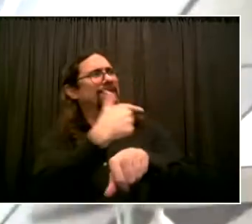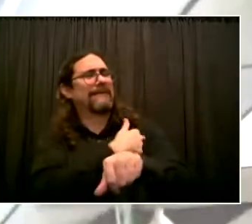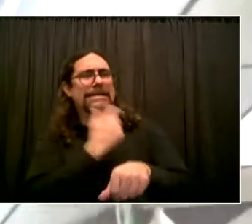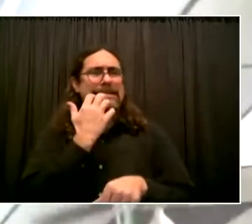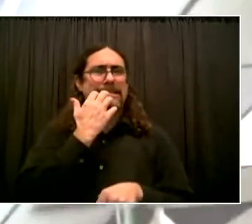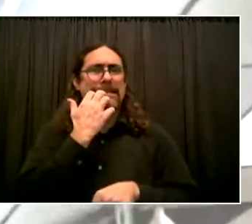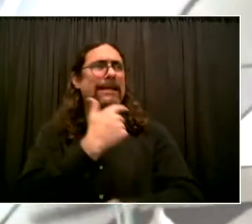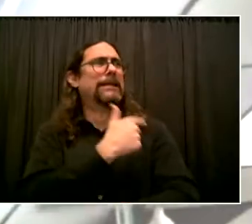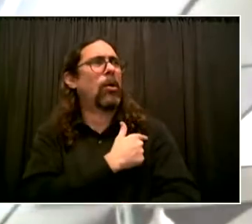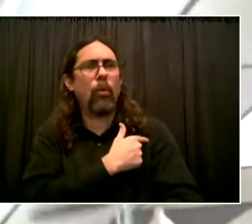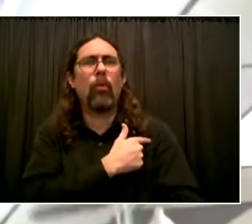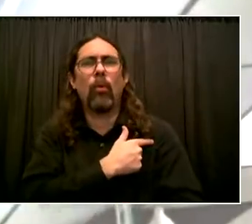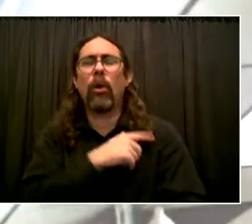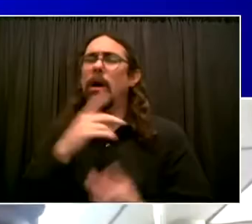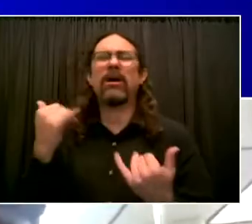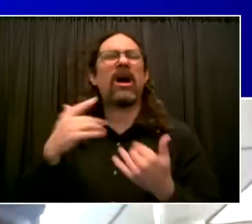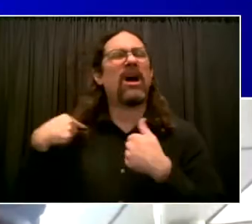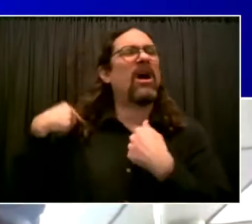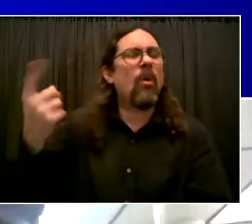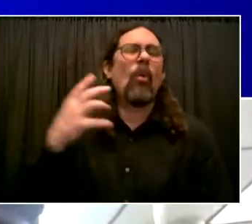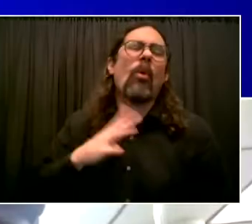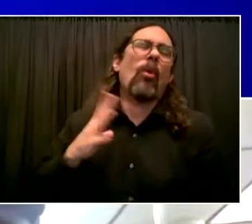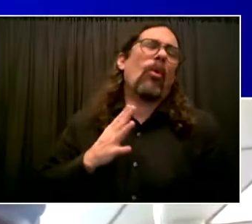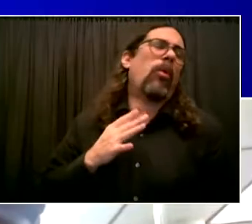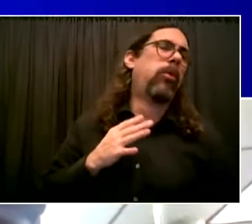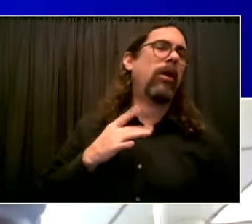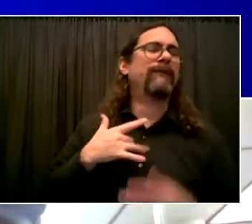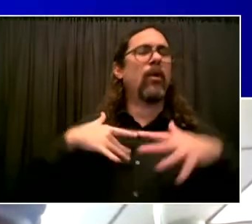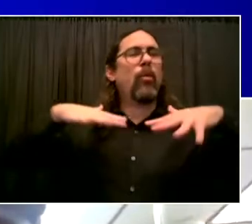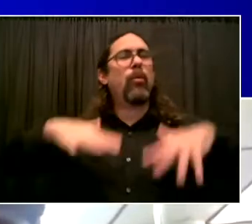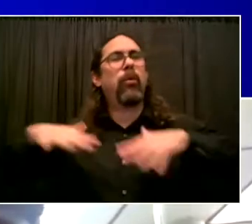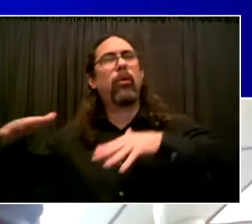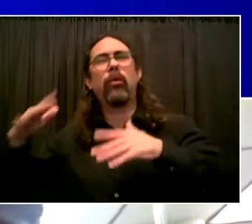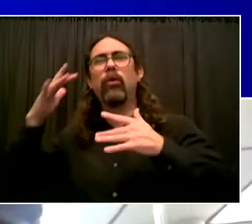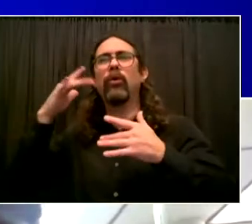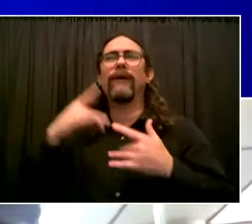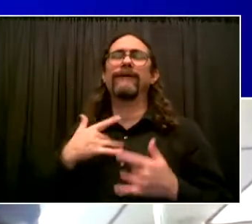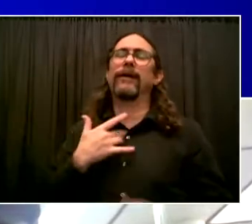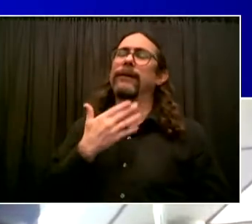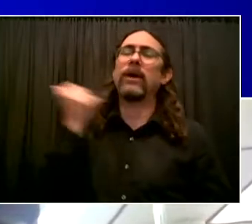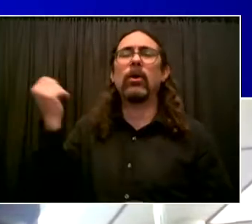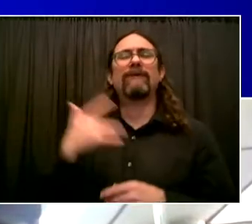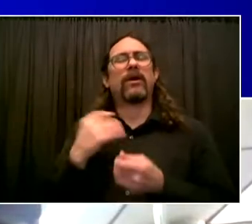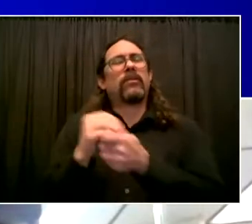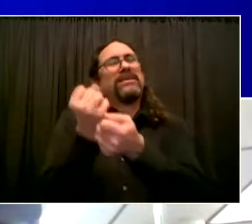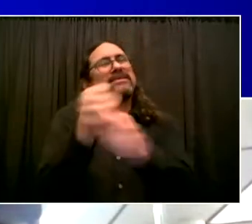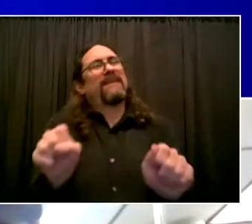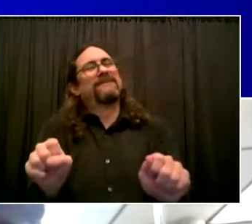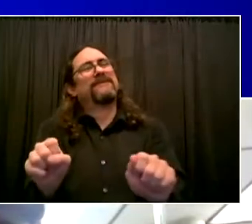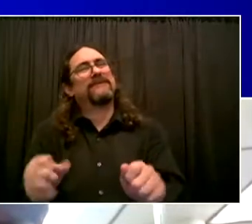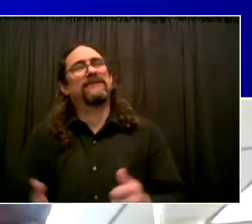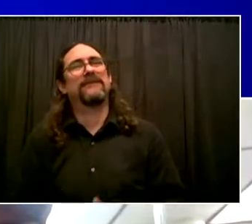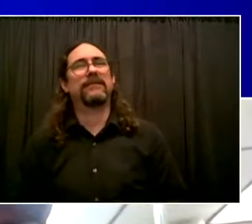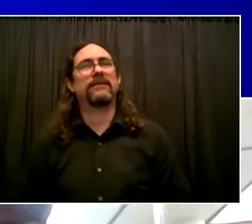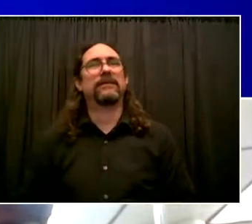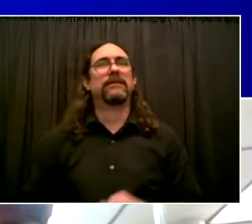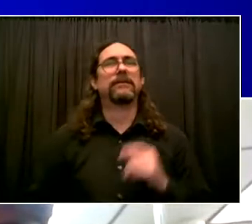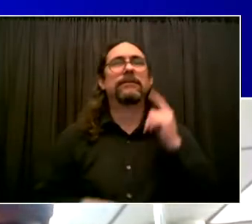WE ARE ALL VACCINATED, IT'S AN AMAZING